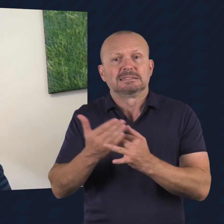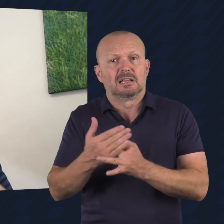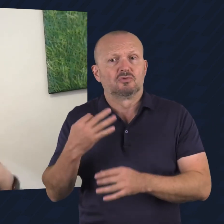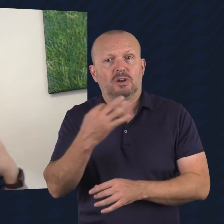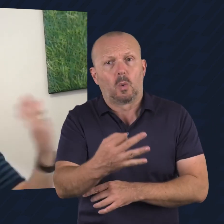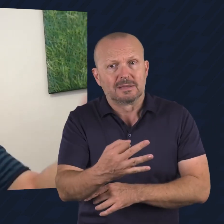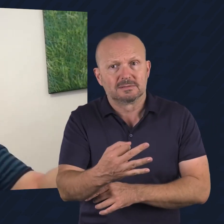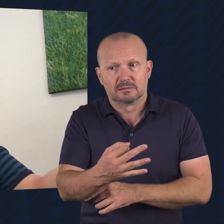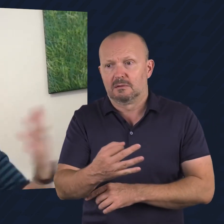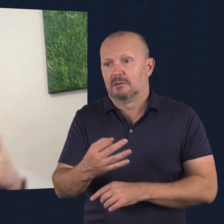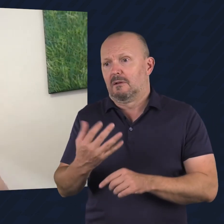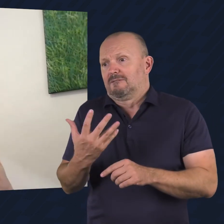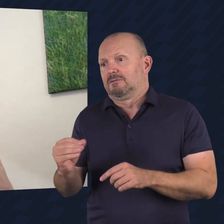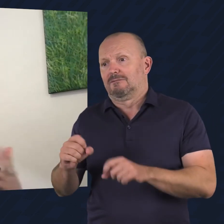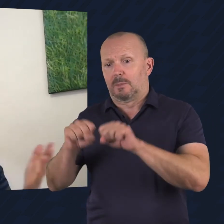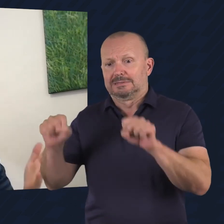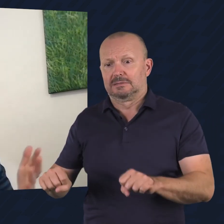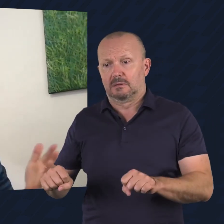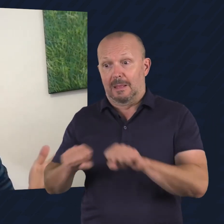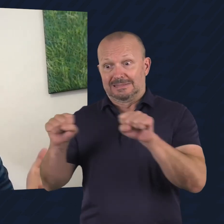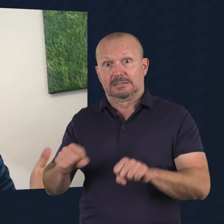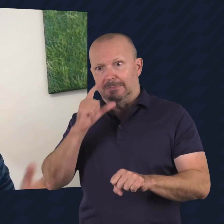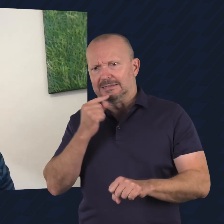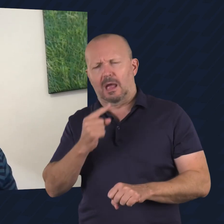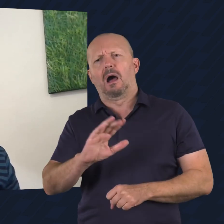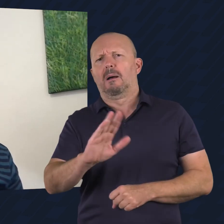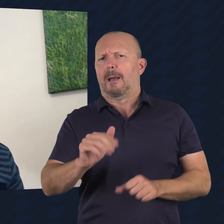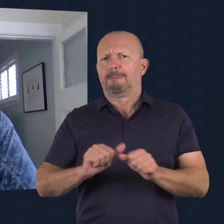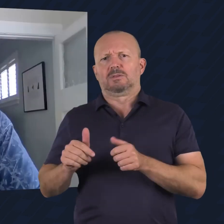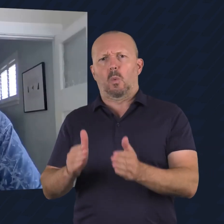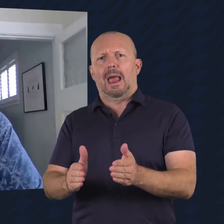you've had 50 of very similar access requests, the recommender system's gonna say,